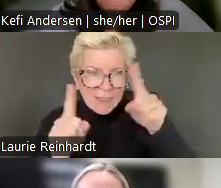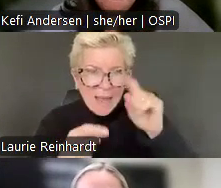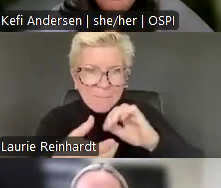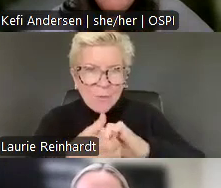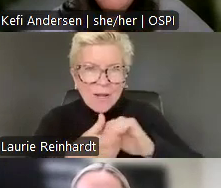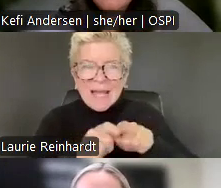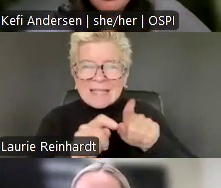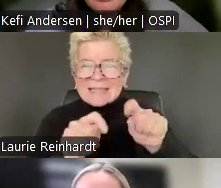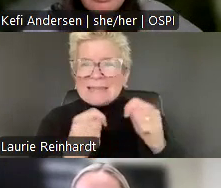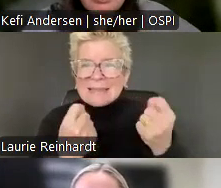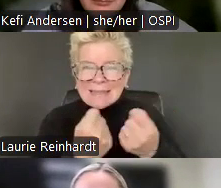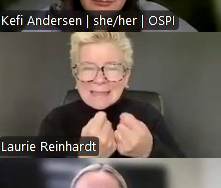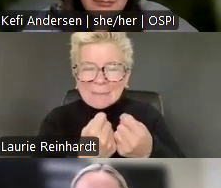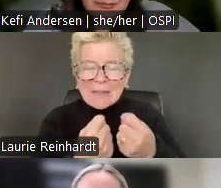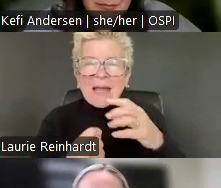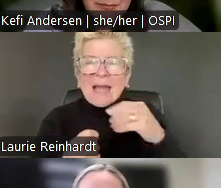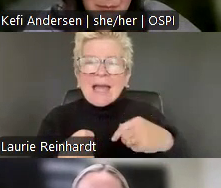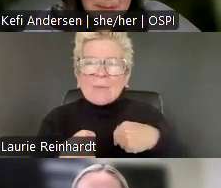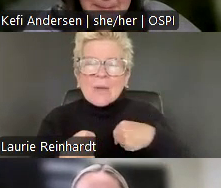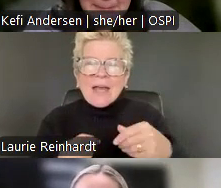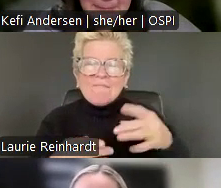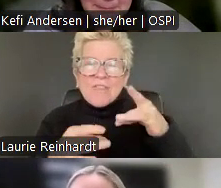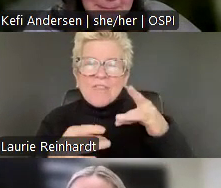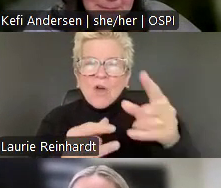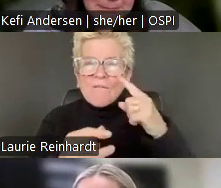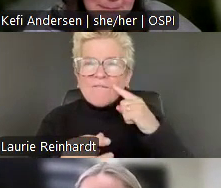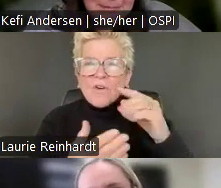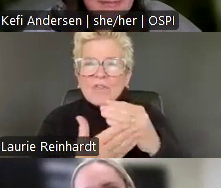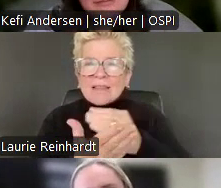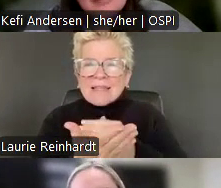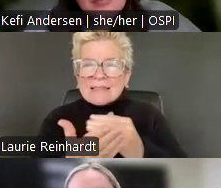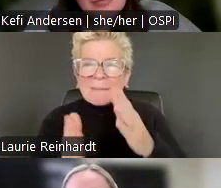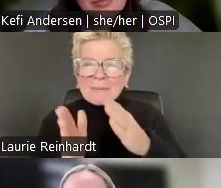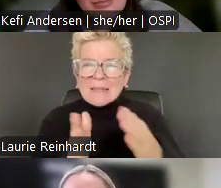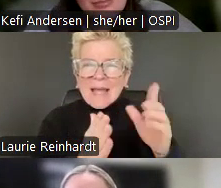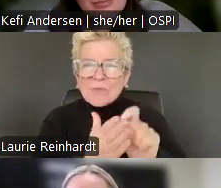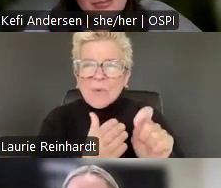of got in the flow of the lesson plan writing and my background was in the classroom and so